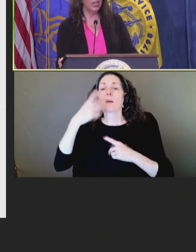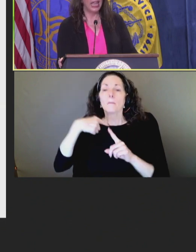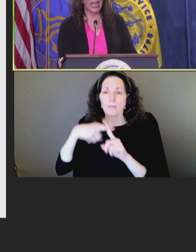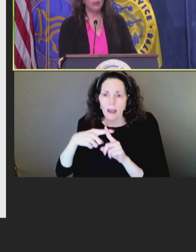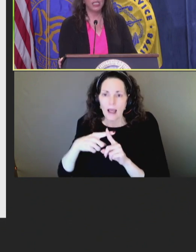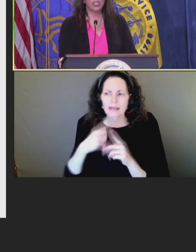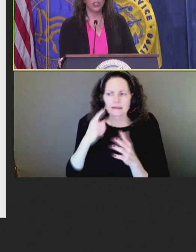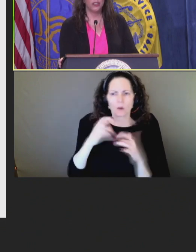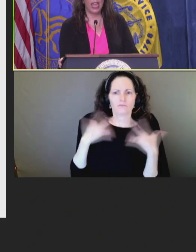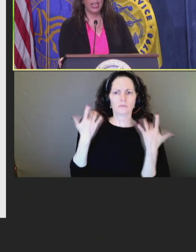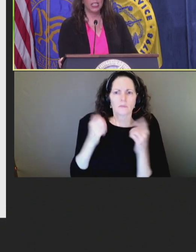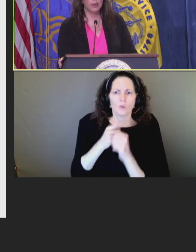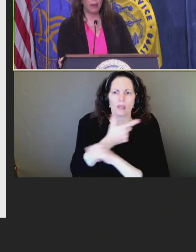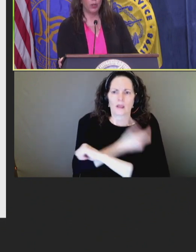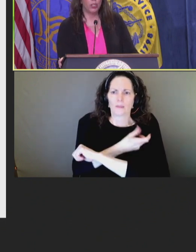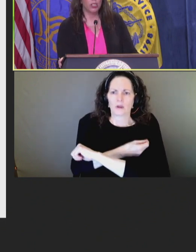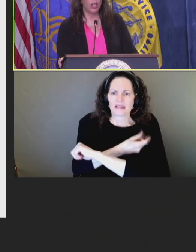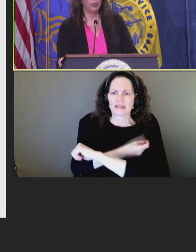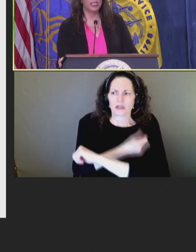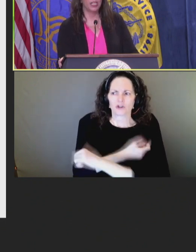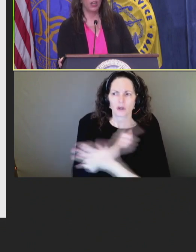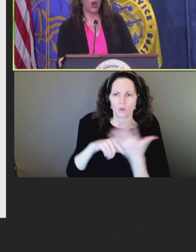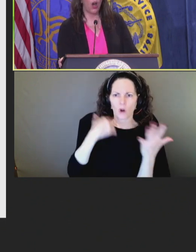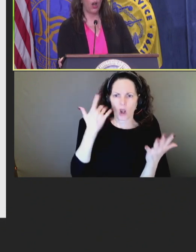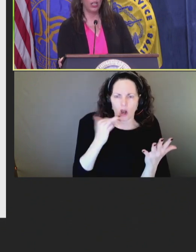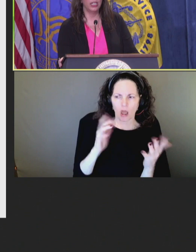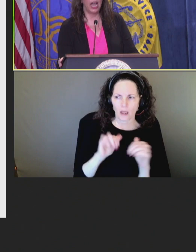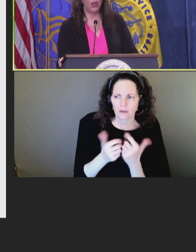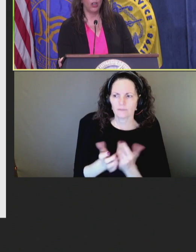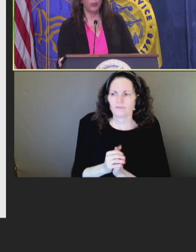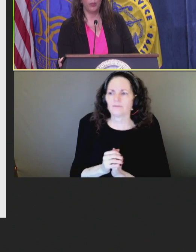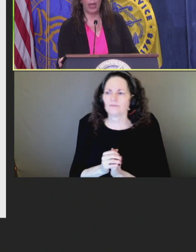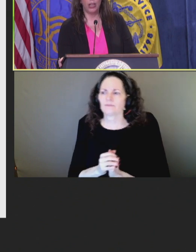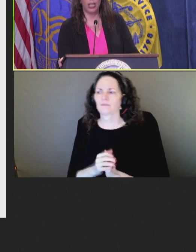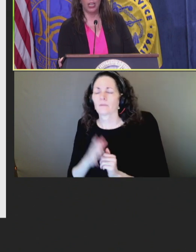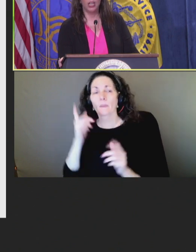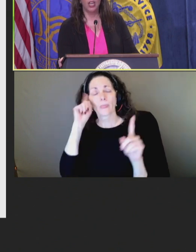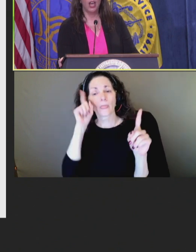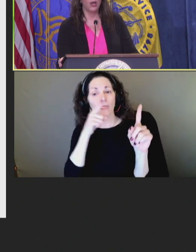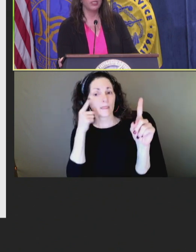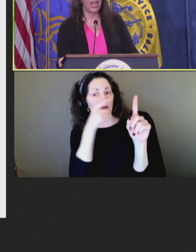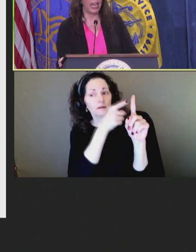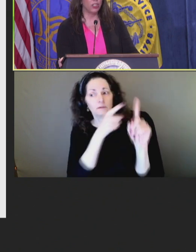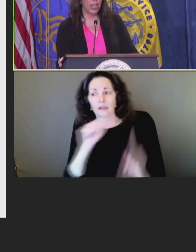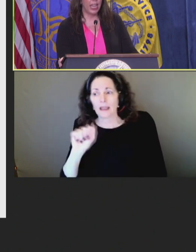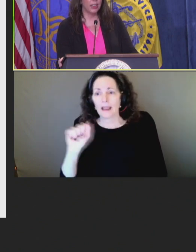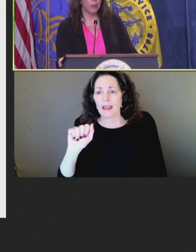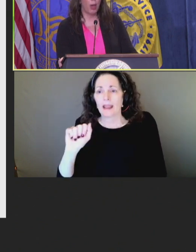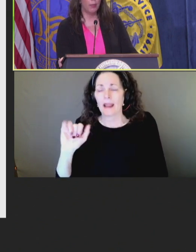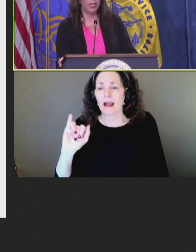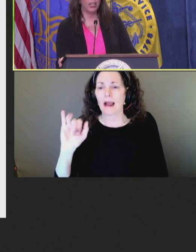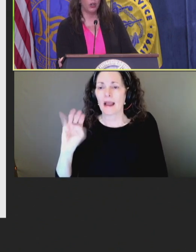AIM did survey its members on a recent call in how they're preparing to educate the public or